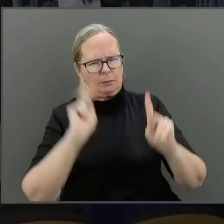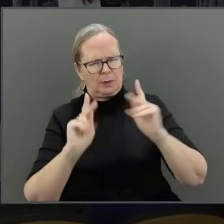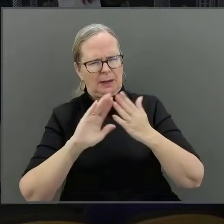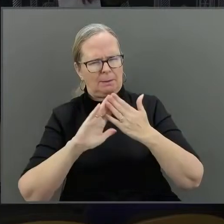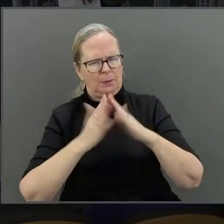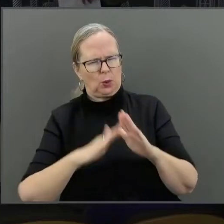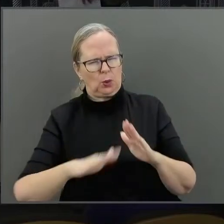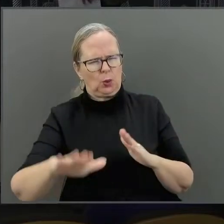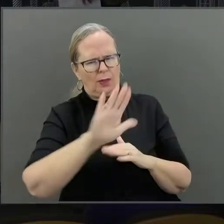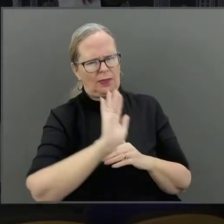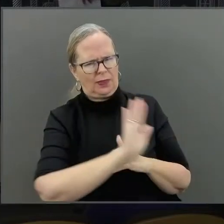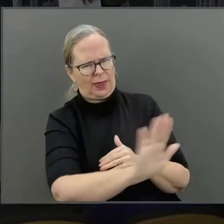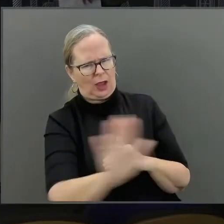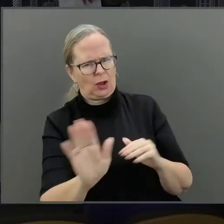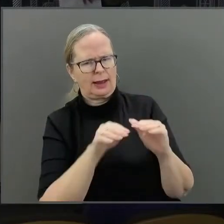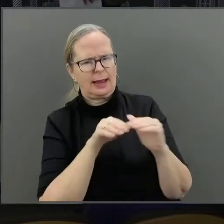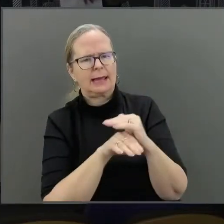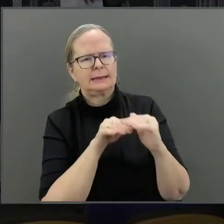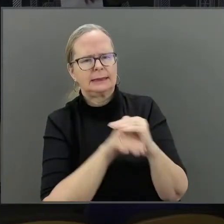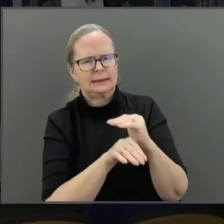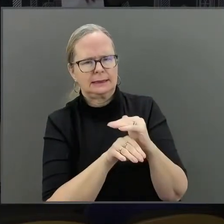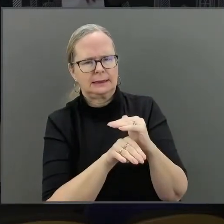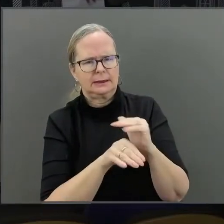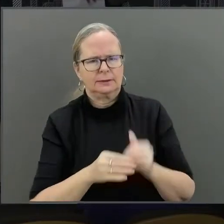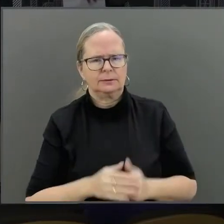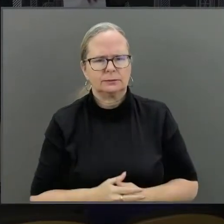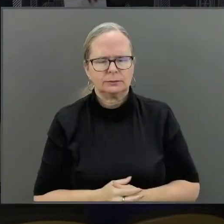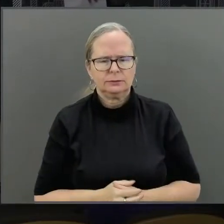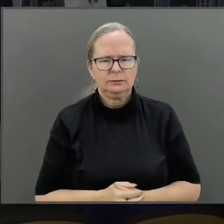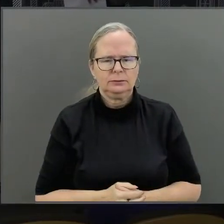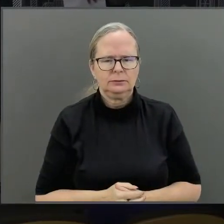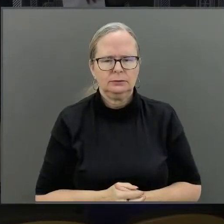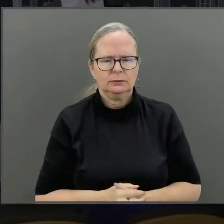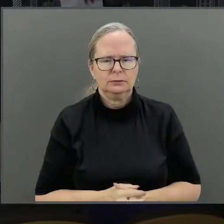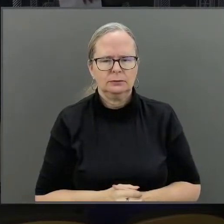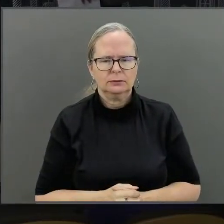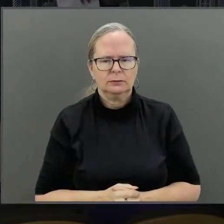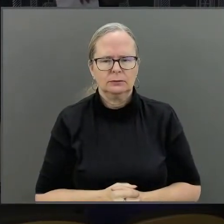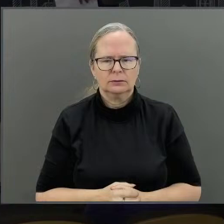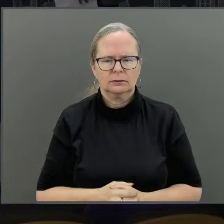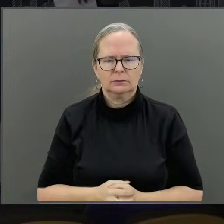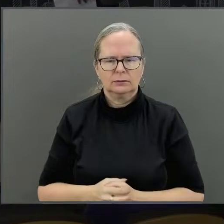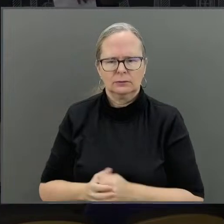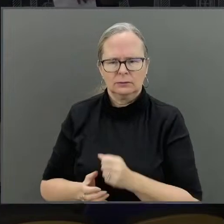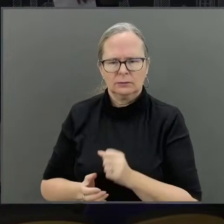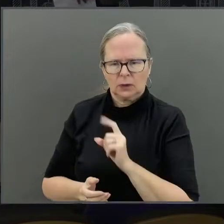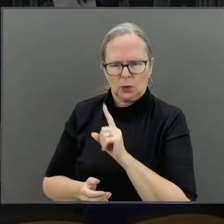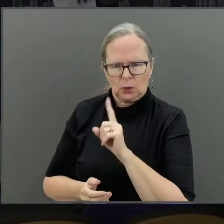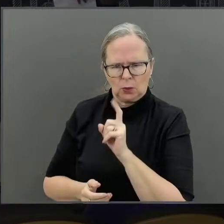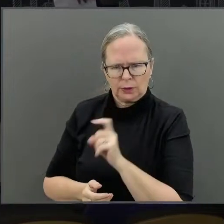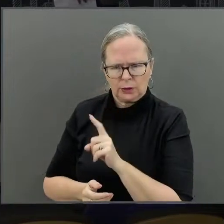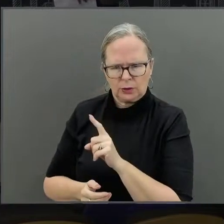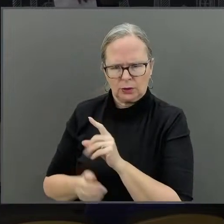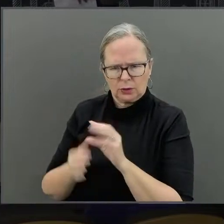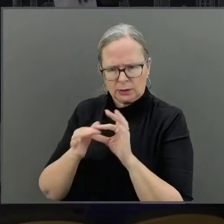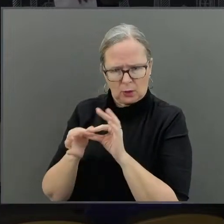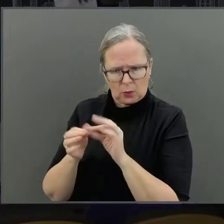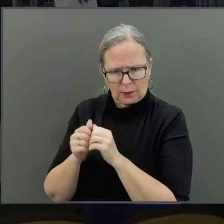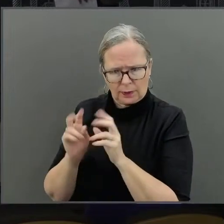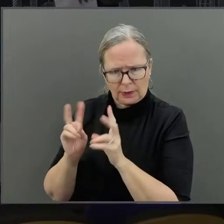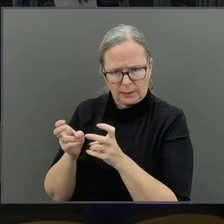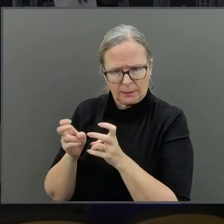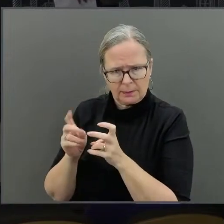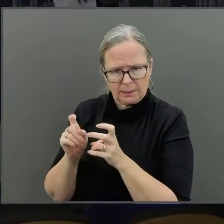question about today yeah okay um so you talked about uh a continuous monitoring system of uh of